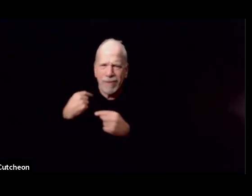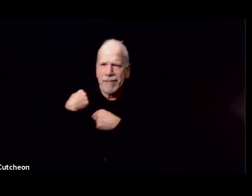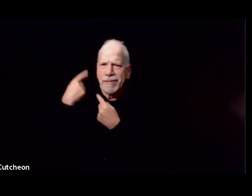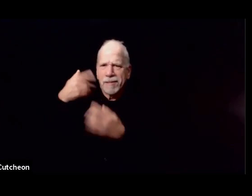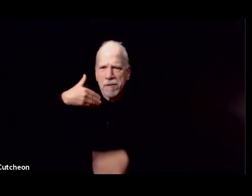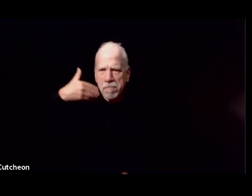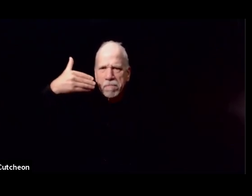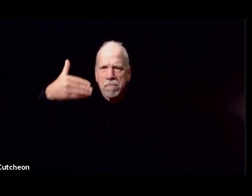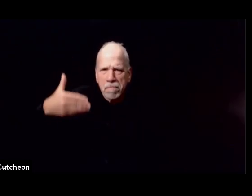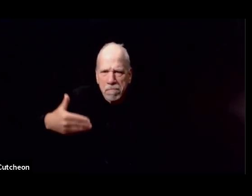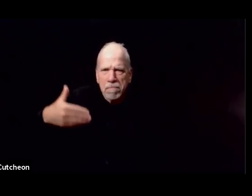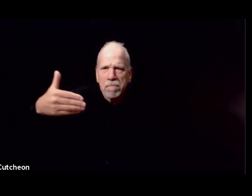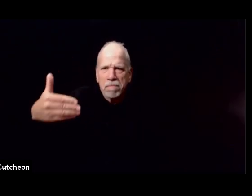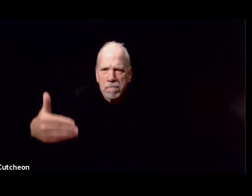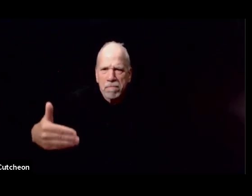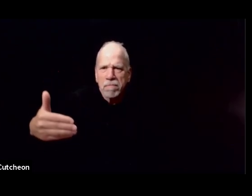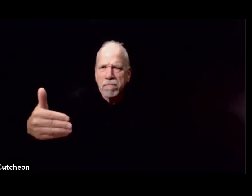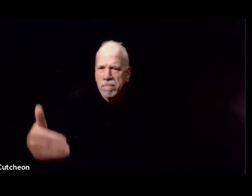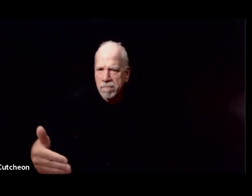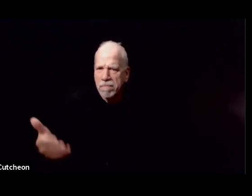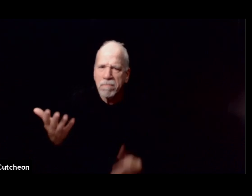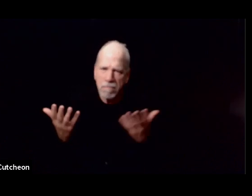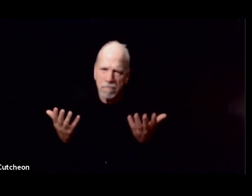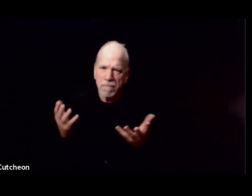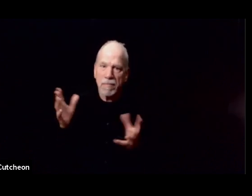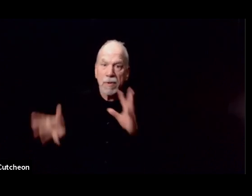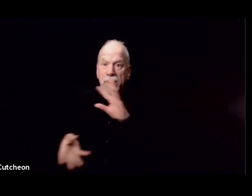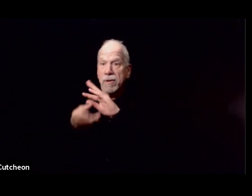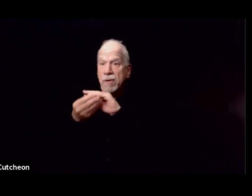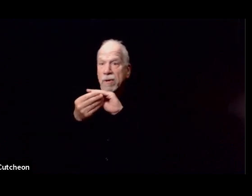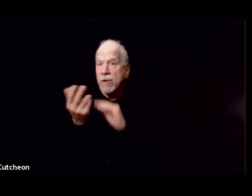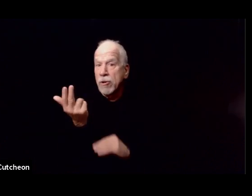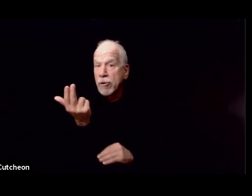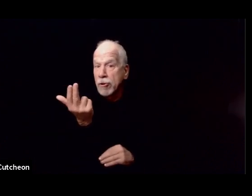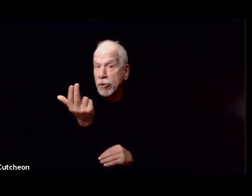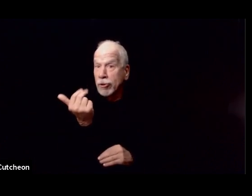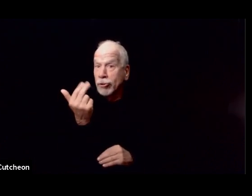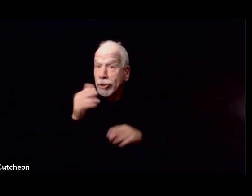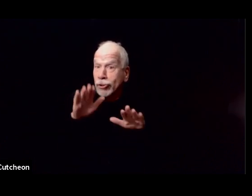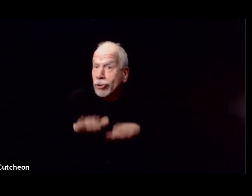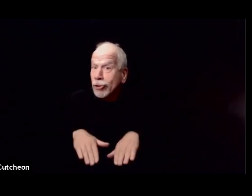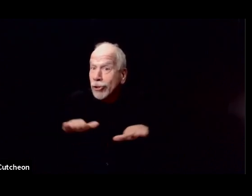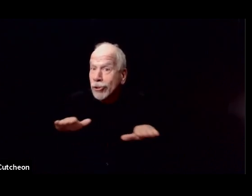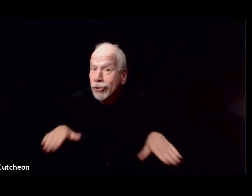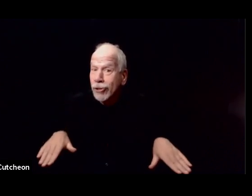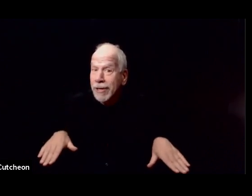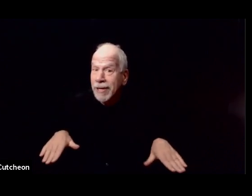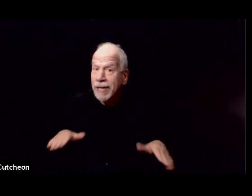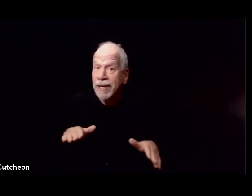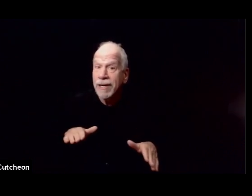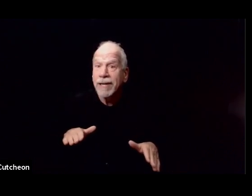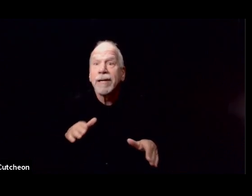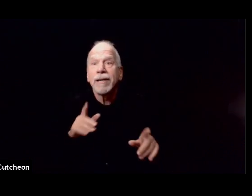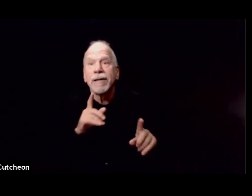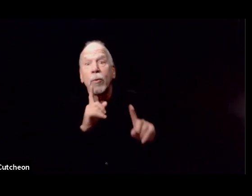children who have been reported to the Minnesota Department of Health who meet the criteria